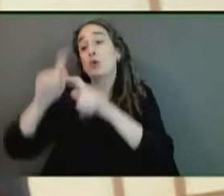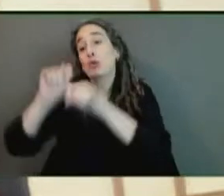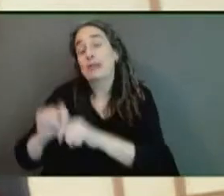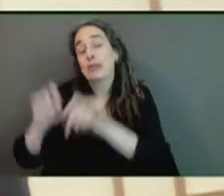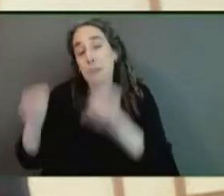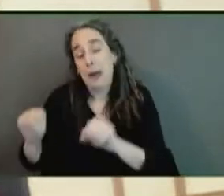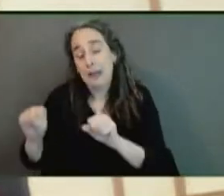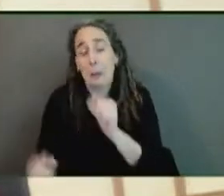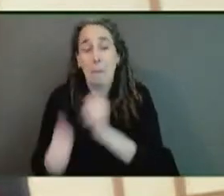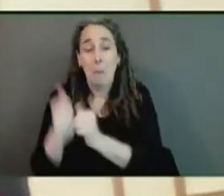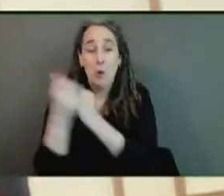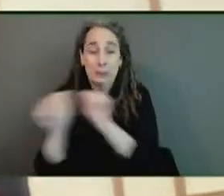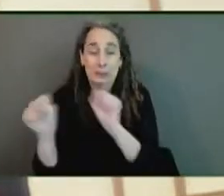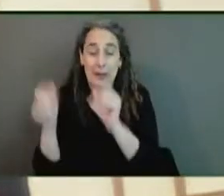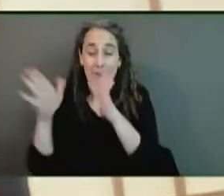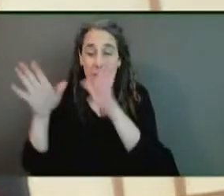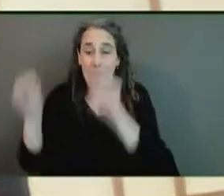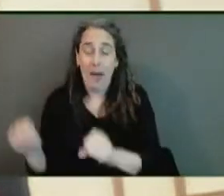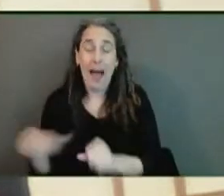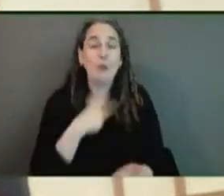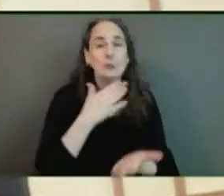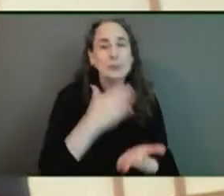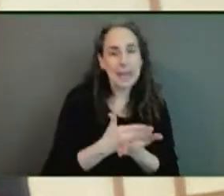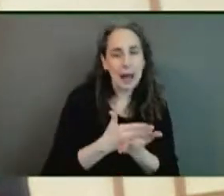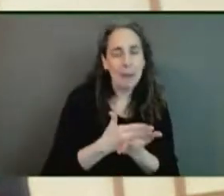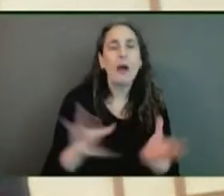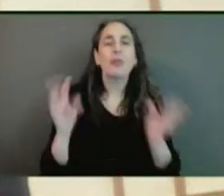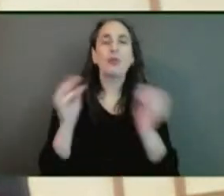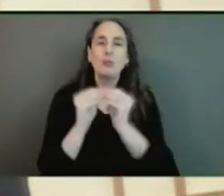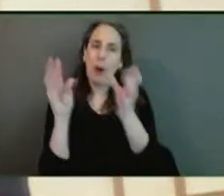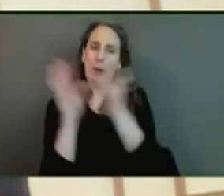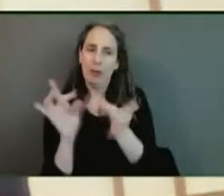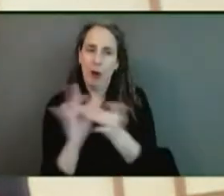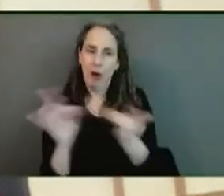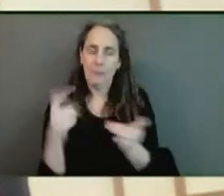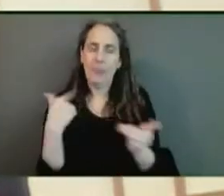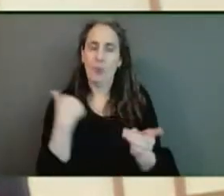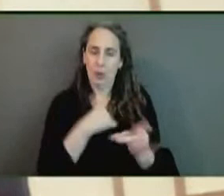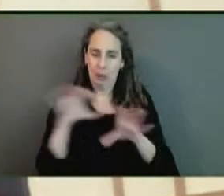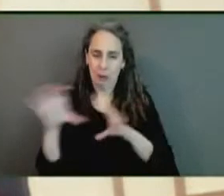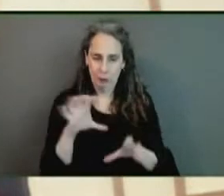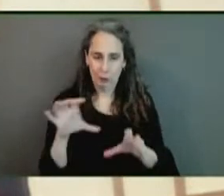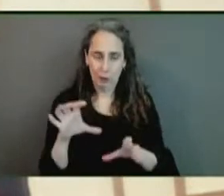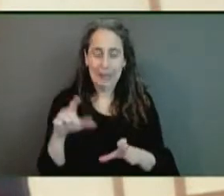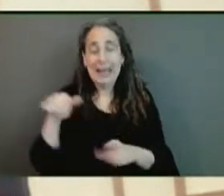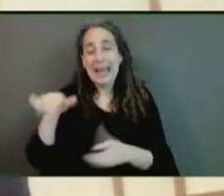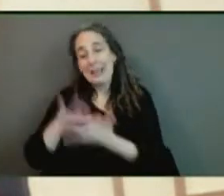is in his, It is traditional way as possible in this safe away as possible, so I'll stop there.